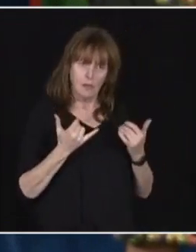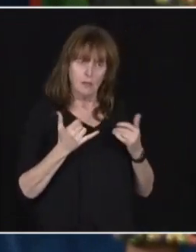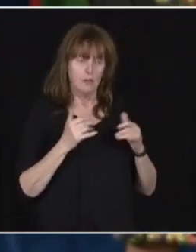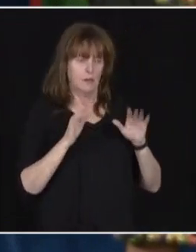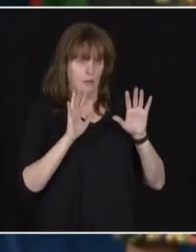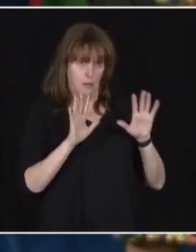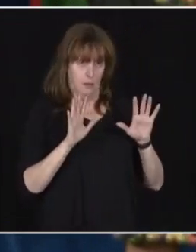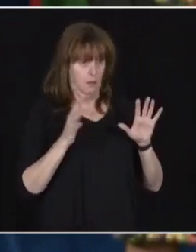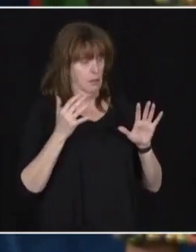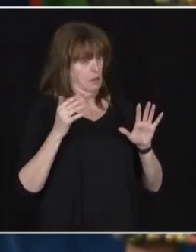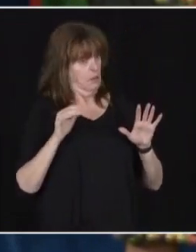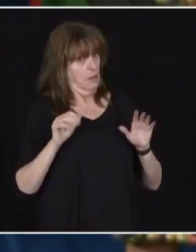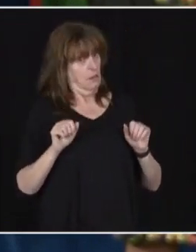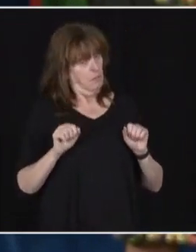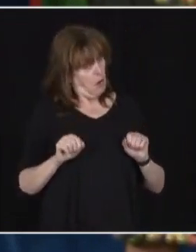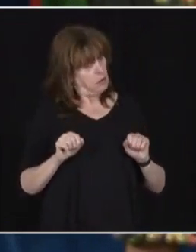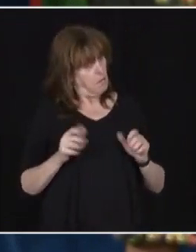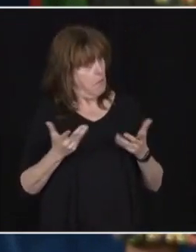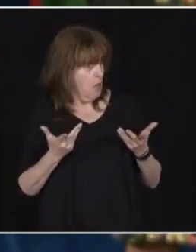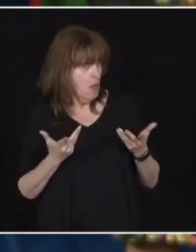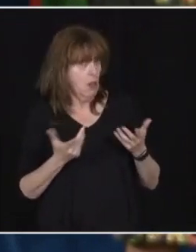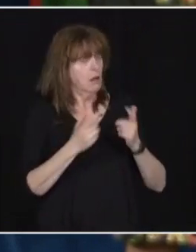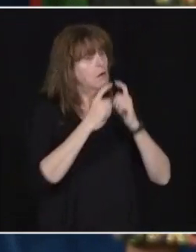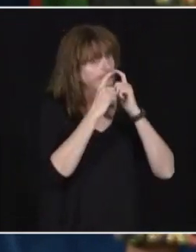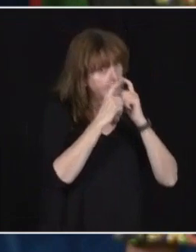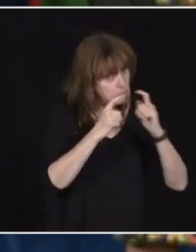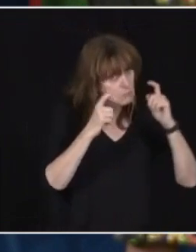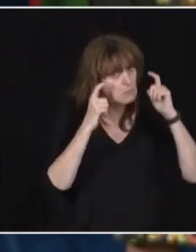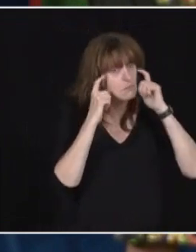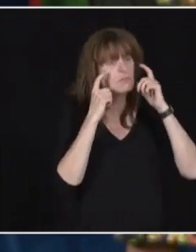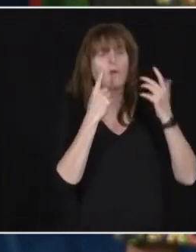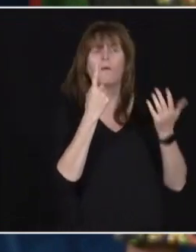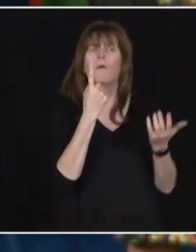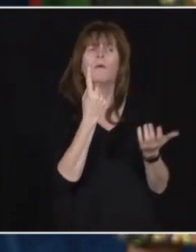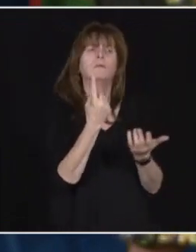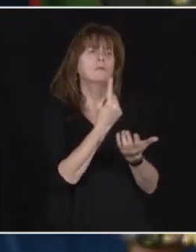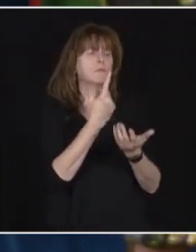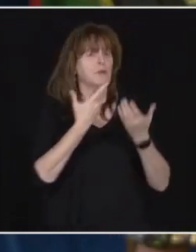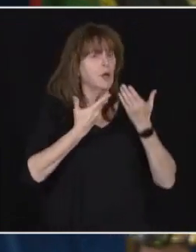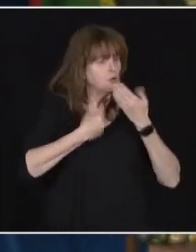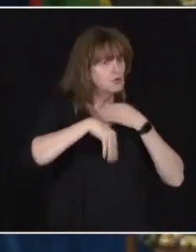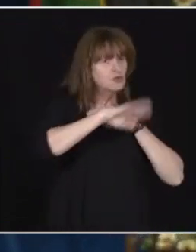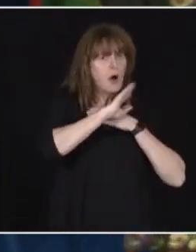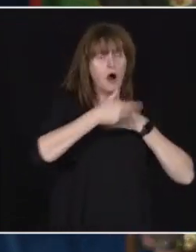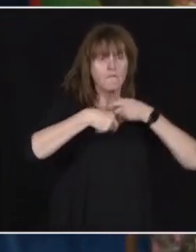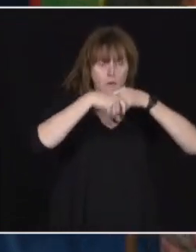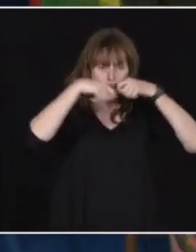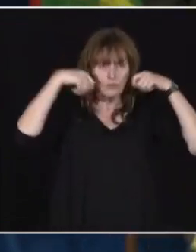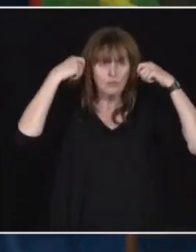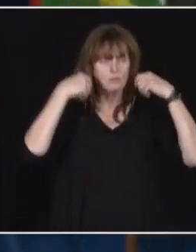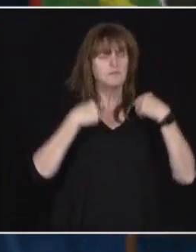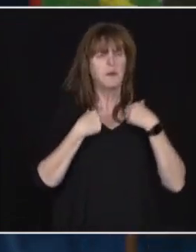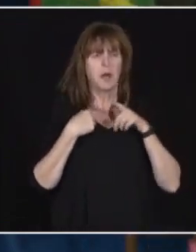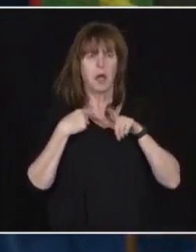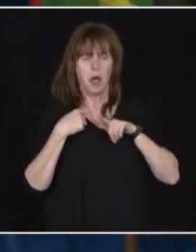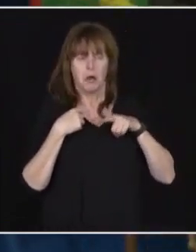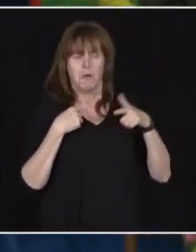What I would like to do is when possible, you can wear a mask or face covering at the minimum